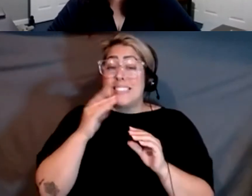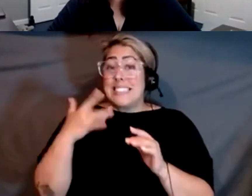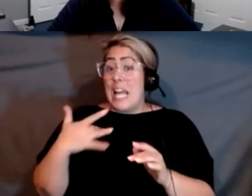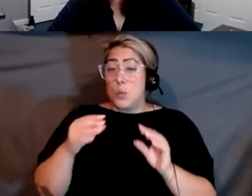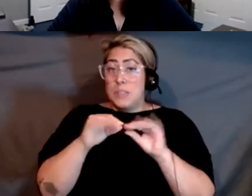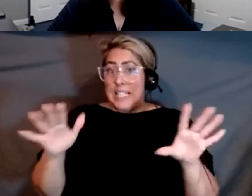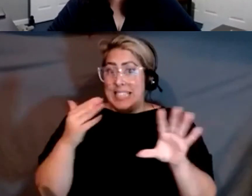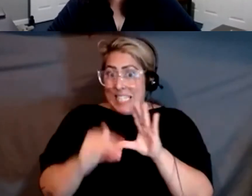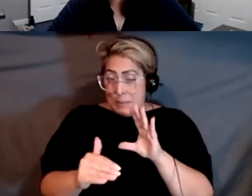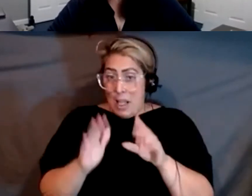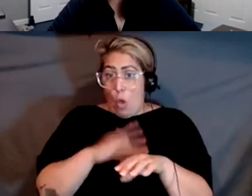people.